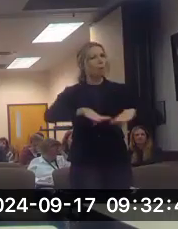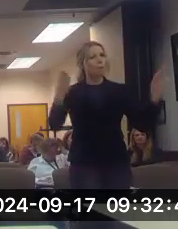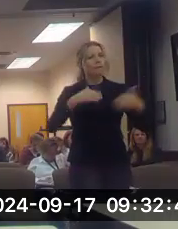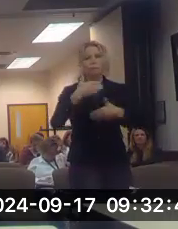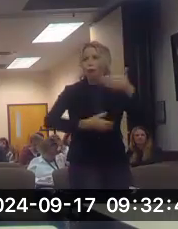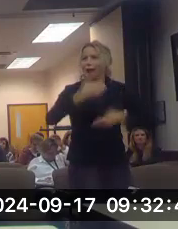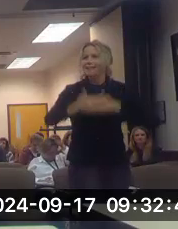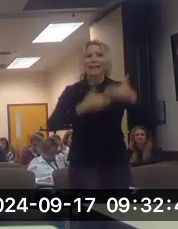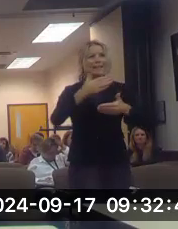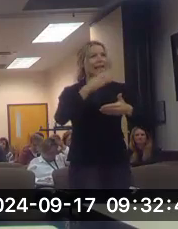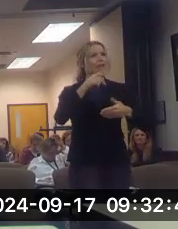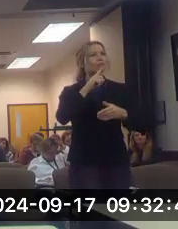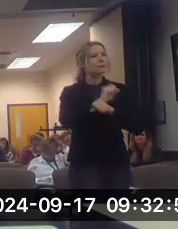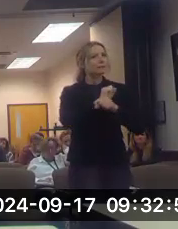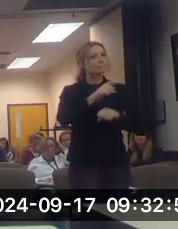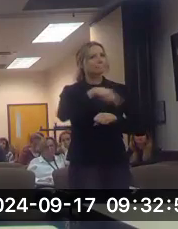Reginald Parson: and I commend you for your dedication.